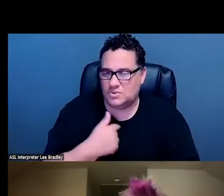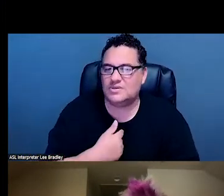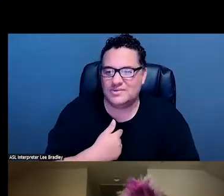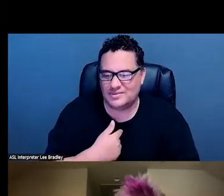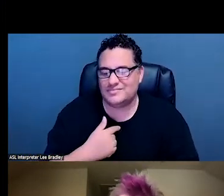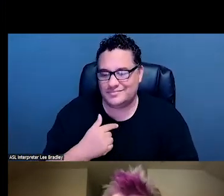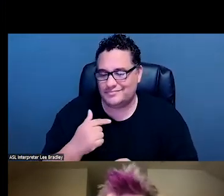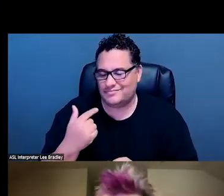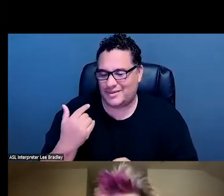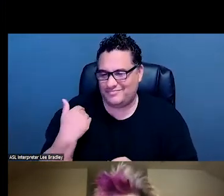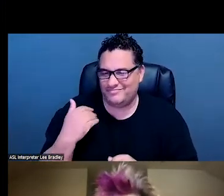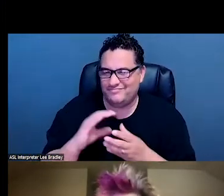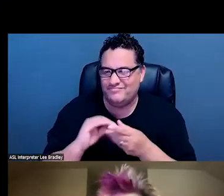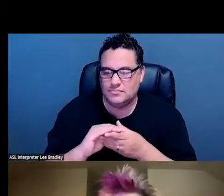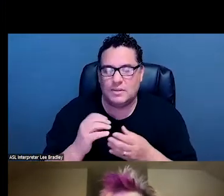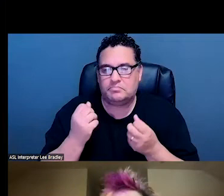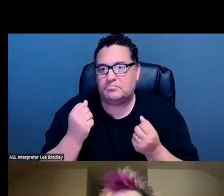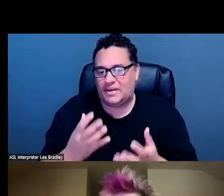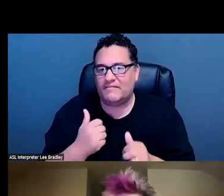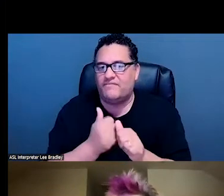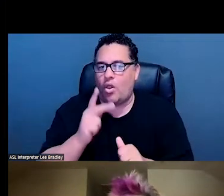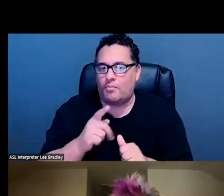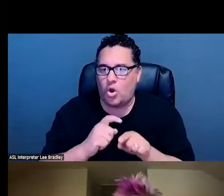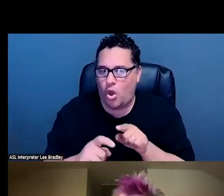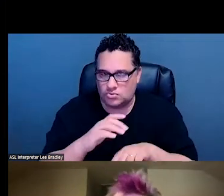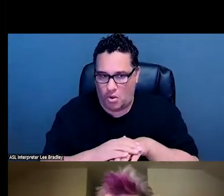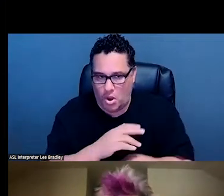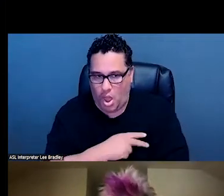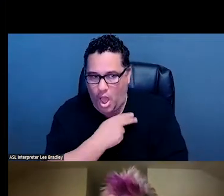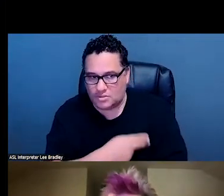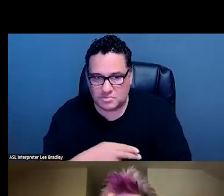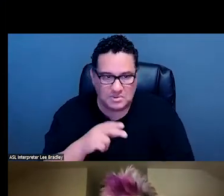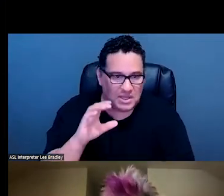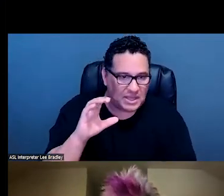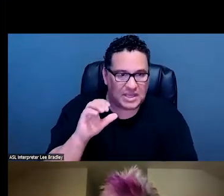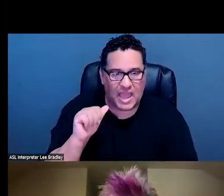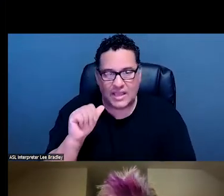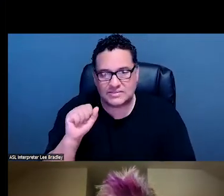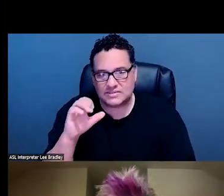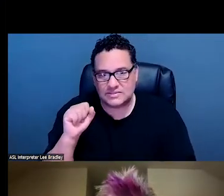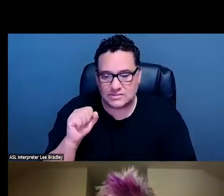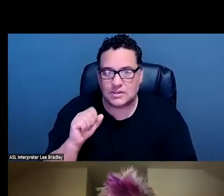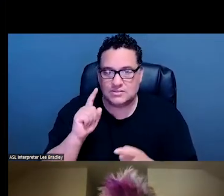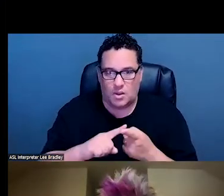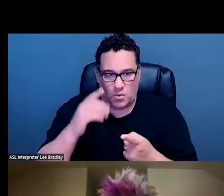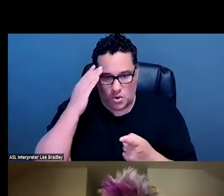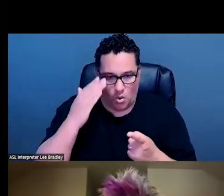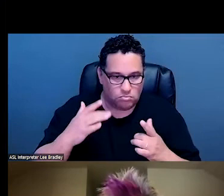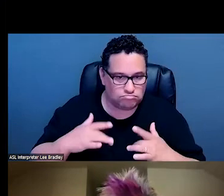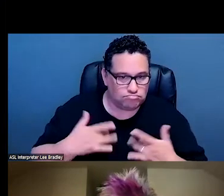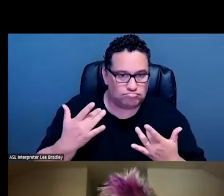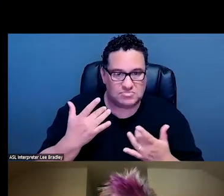FOLLOW UP CALLS ON HOSPITAL CASES, UNTIL WE KNOW THE FINAL DISPOSITION OF THE PATIENT. NEXT SLIDE.